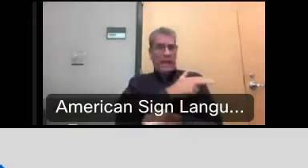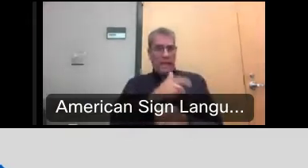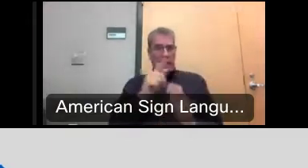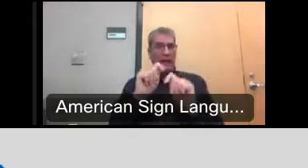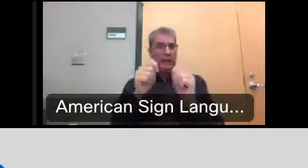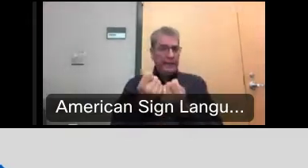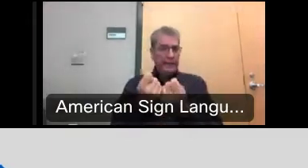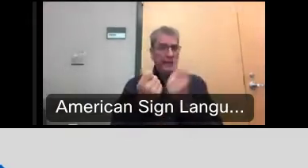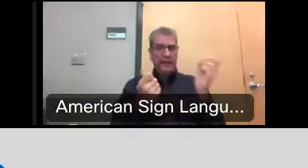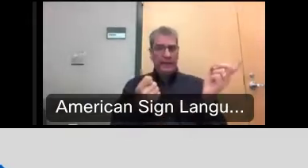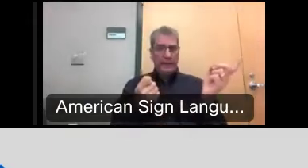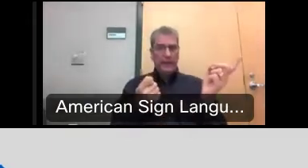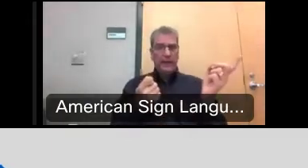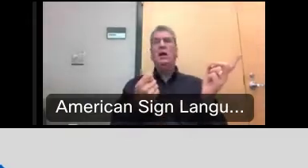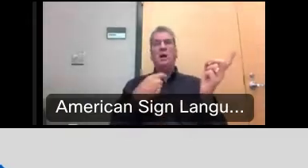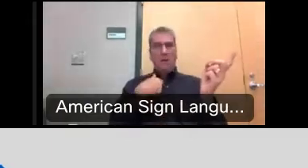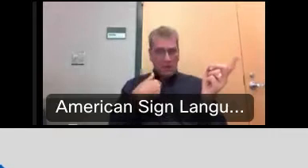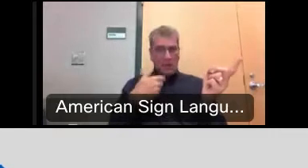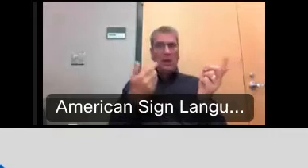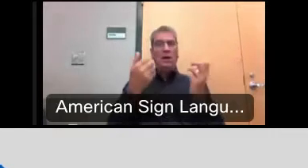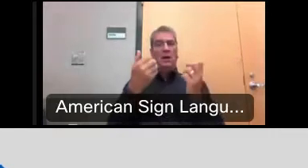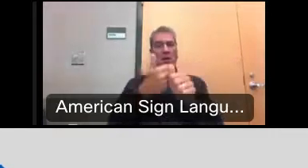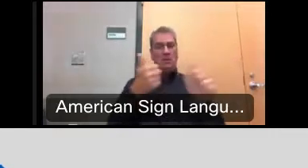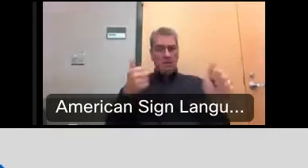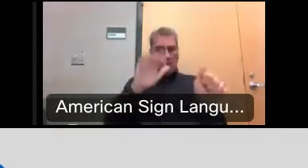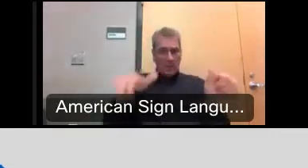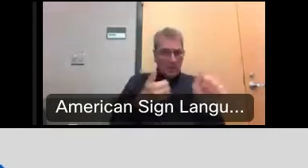of them had extra rooms that they could open up, but they needed staff in order to do.